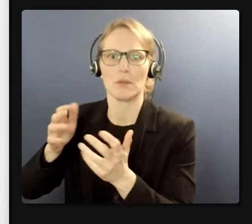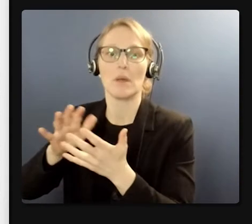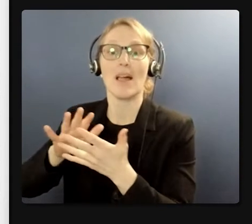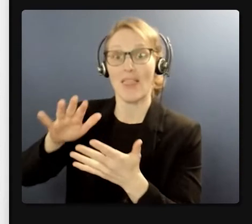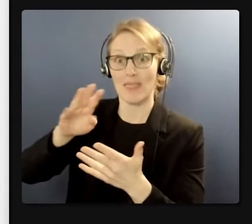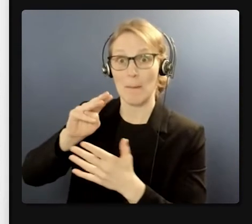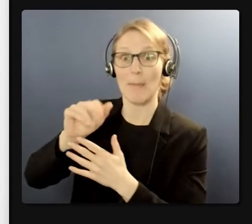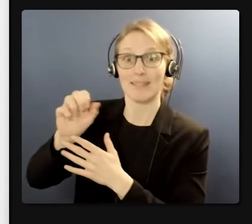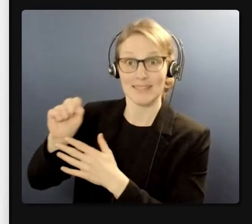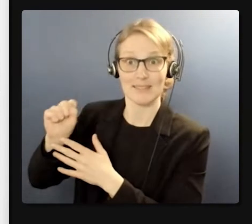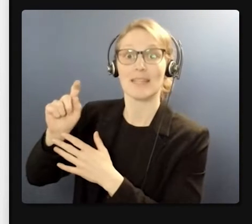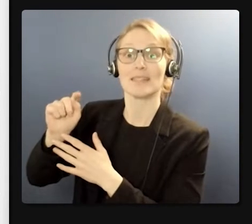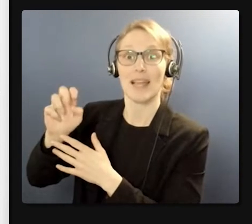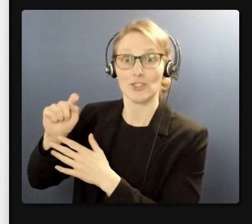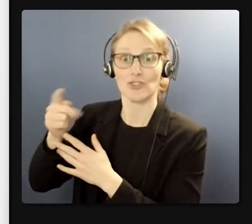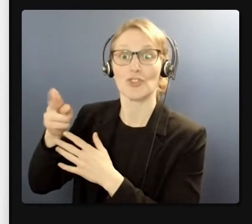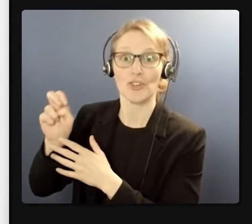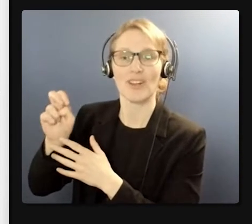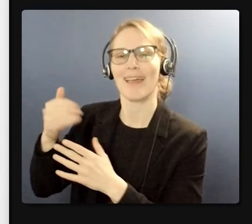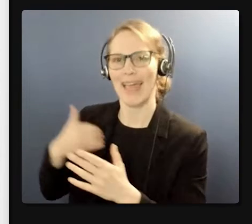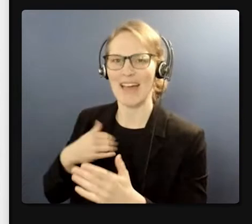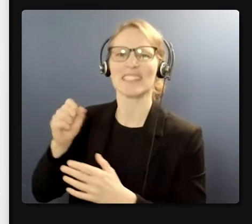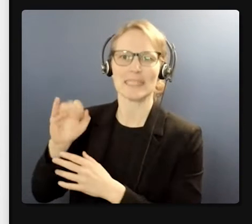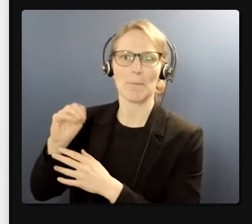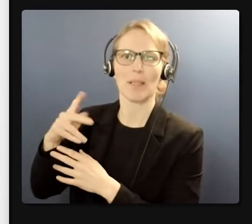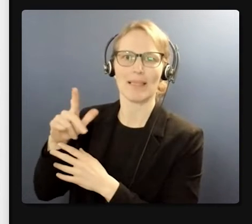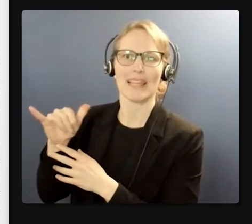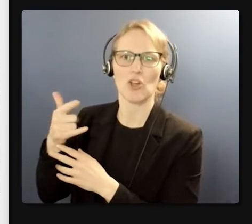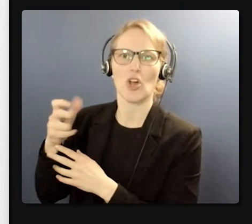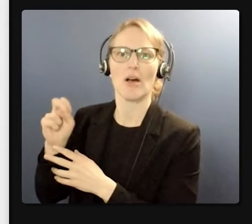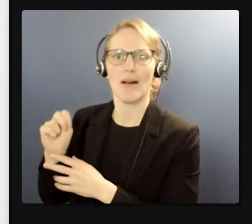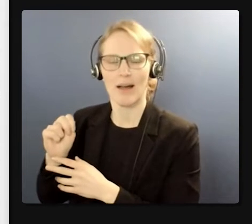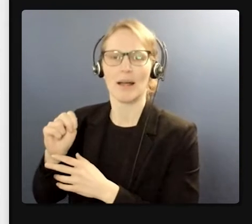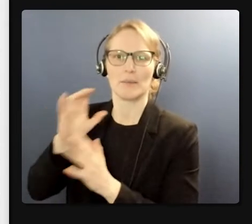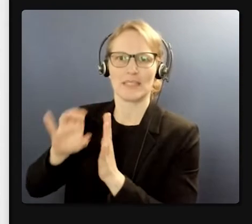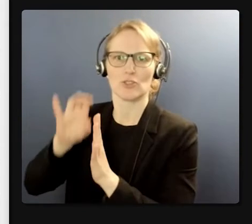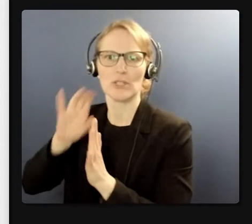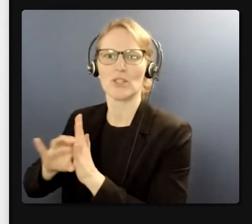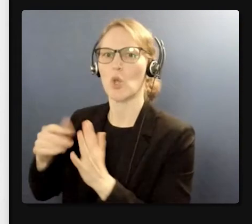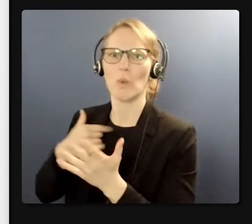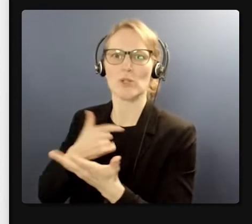Simplygon logos that we didn't want to change the color for. And after you have that,